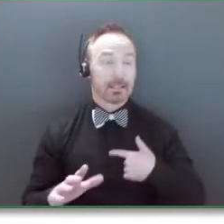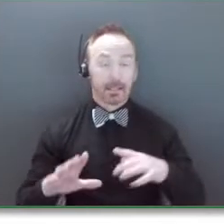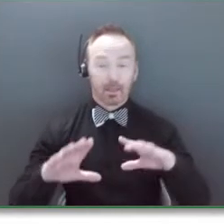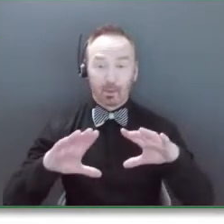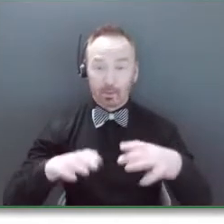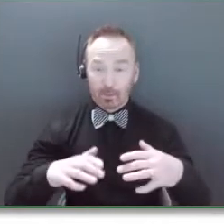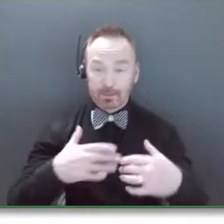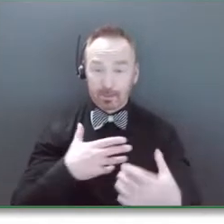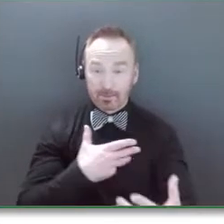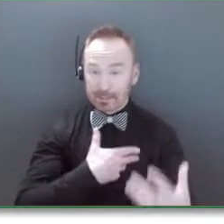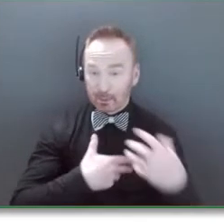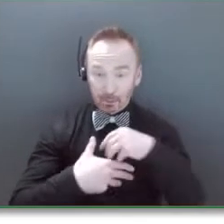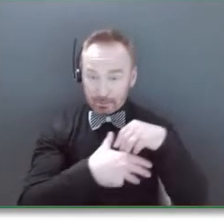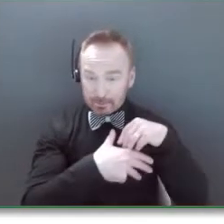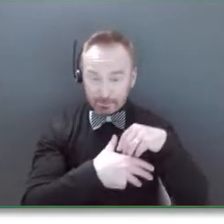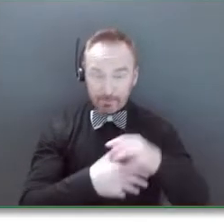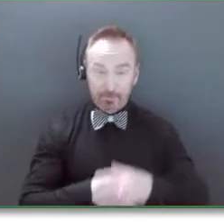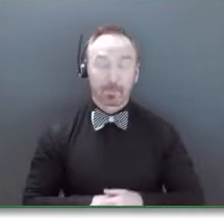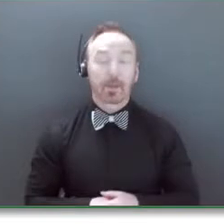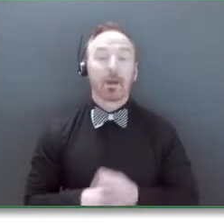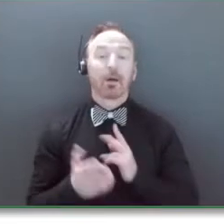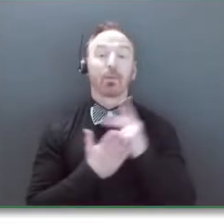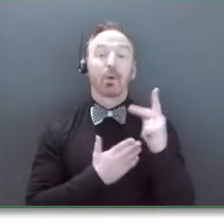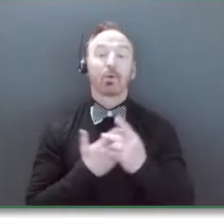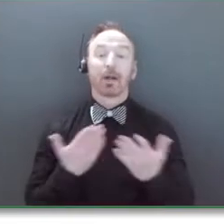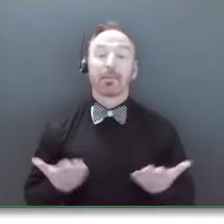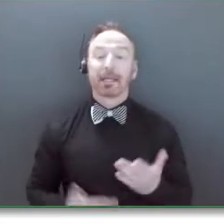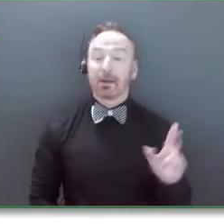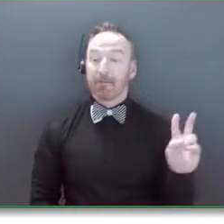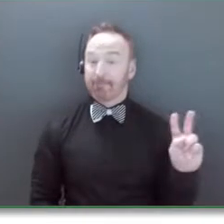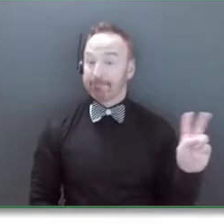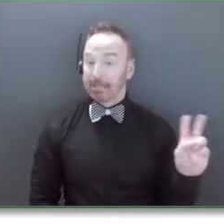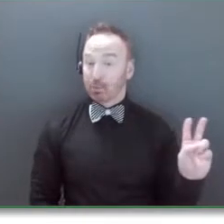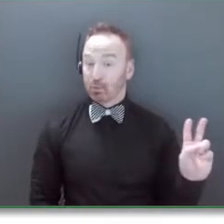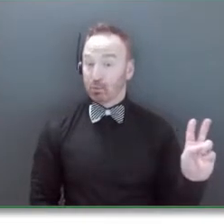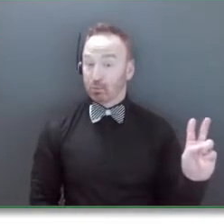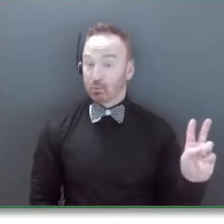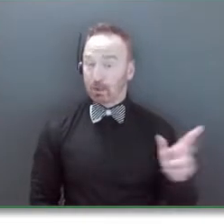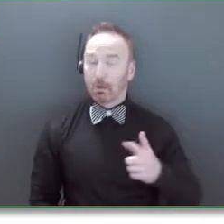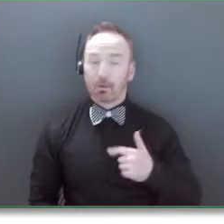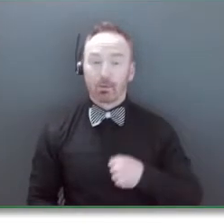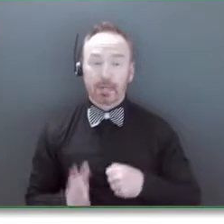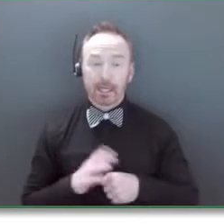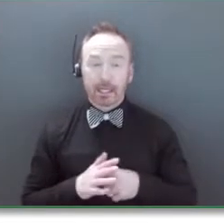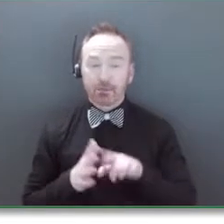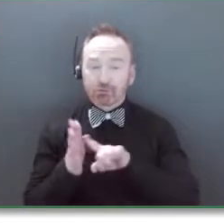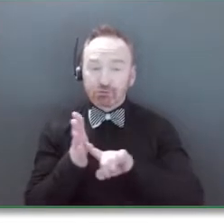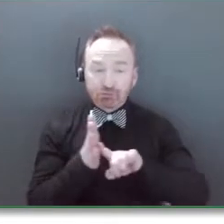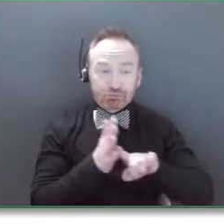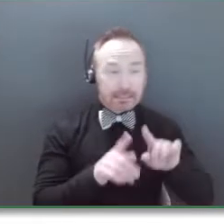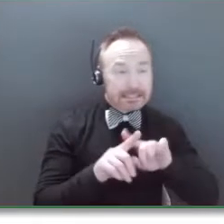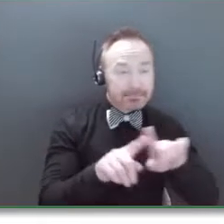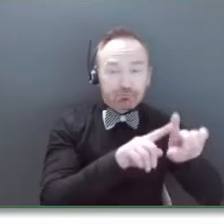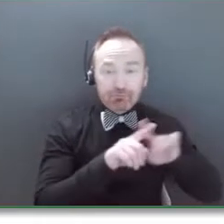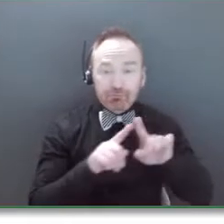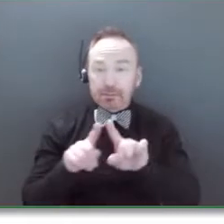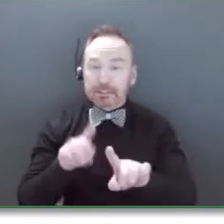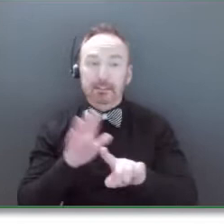Through our programs here in Vancouver, we've explored the various various wilderness areas and parks in the region.